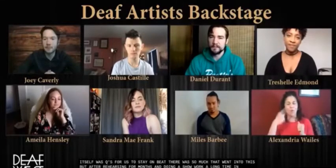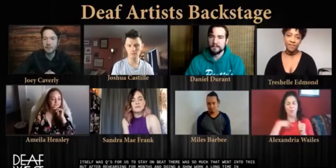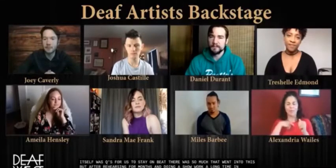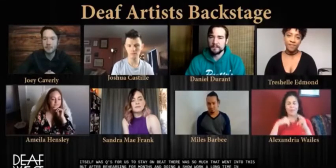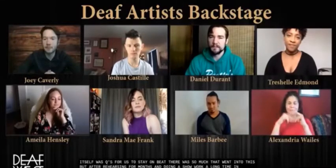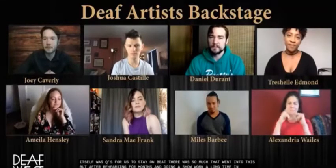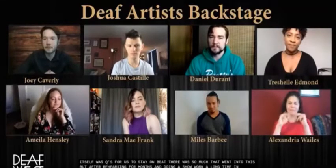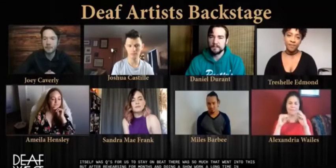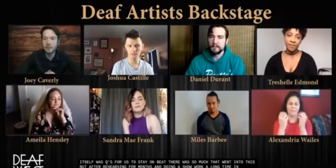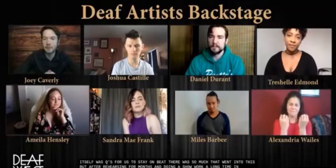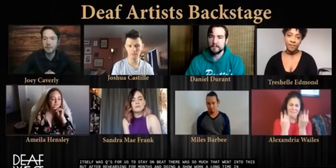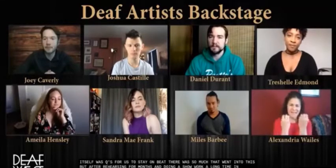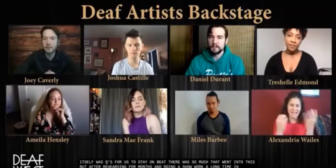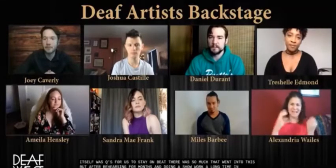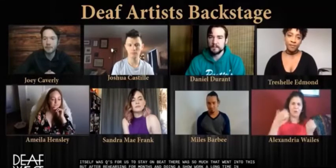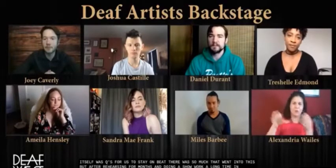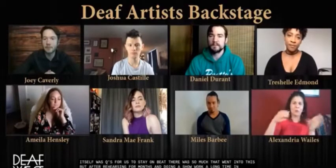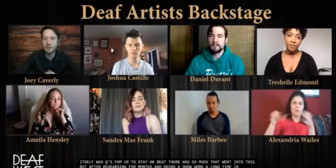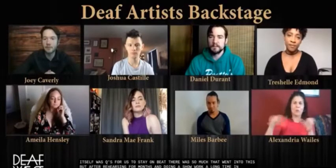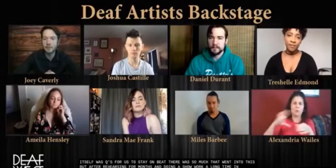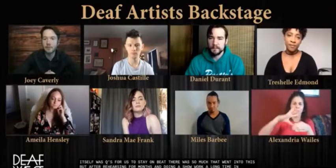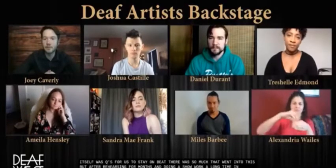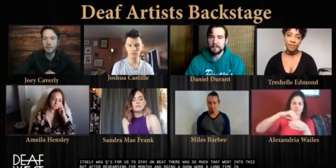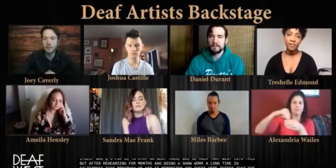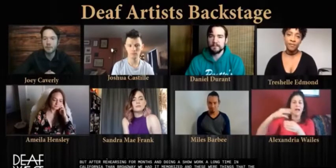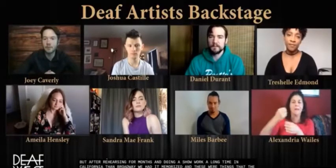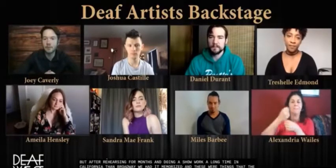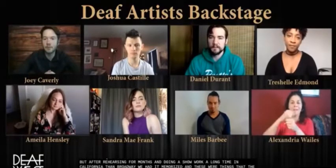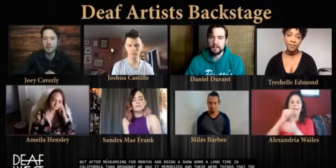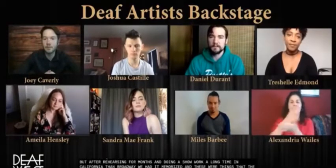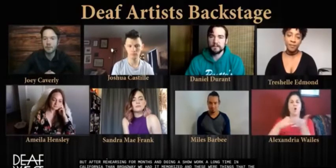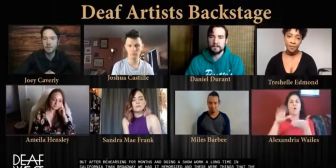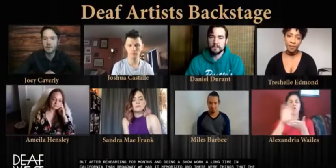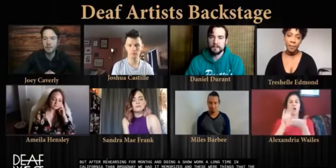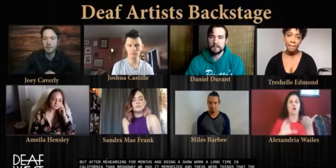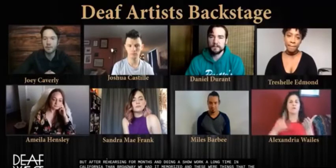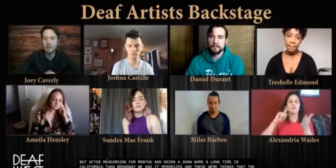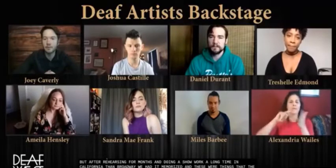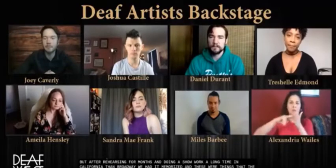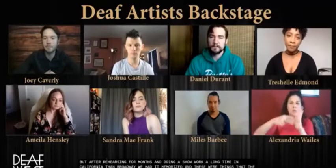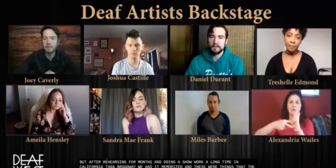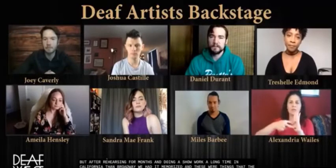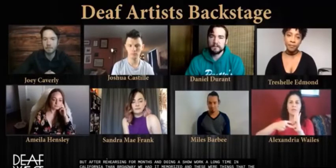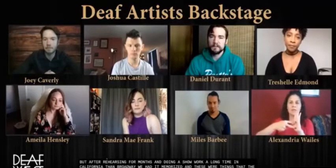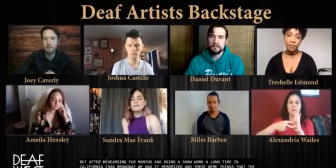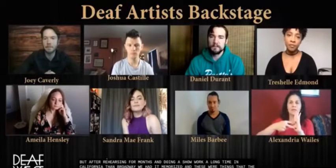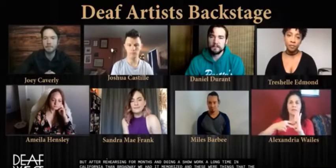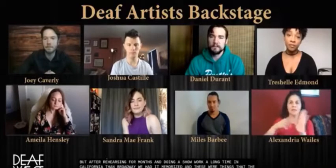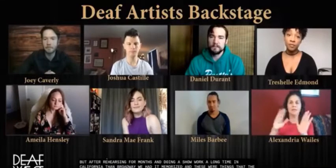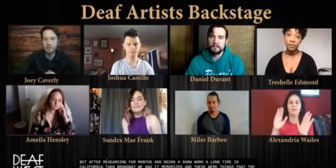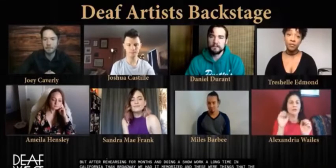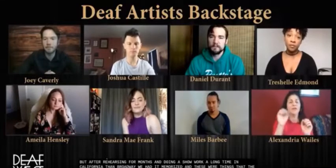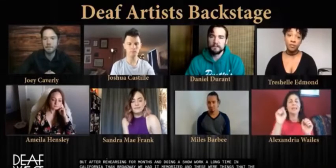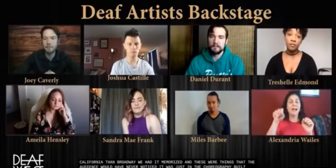There are a lot of things that happen behind the scenes that the audience wouldn't see. There were a lot of cues to prompt people as to when they came in.